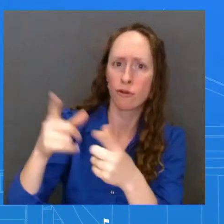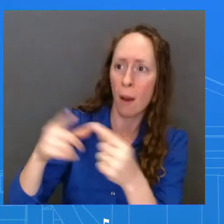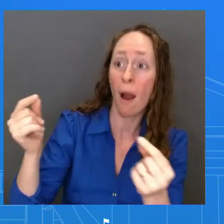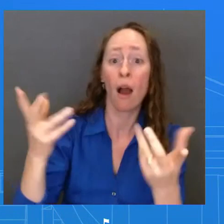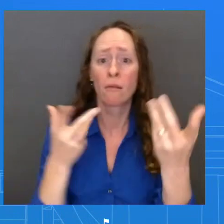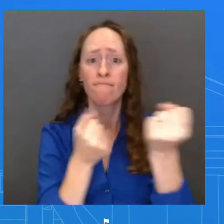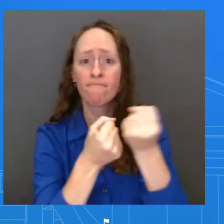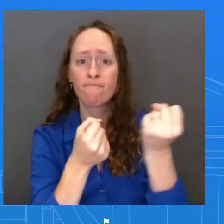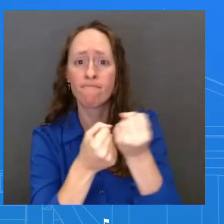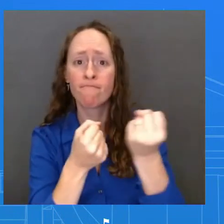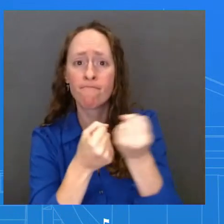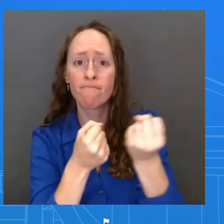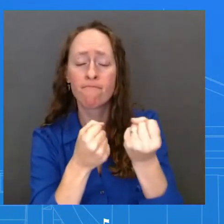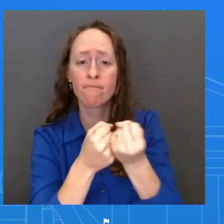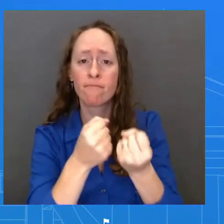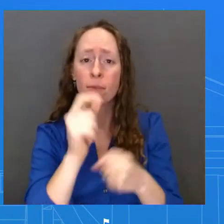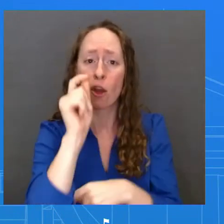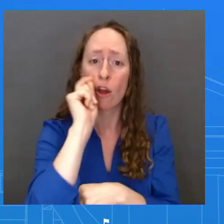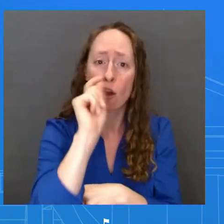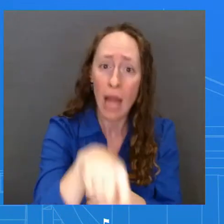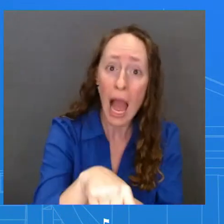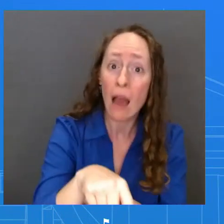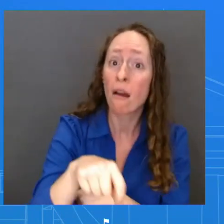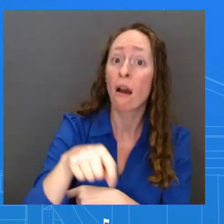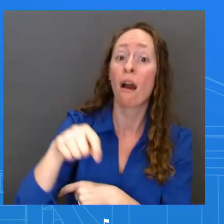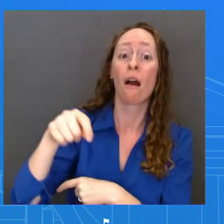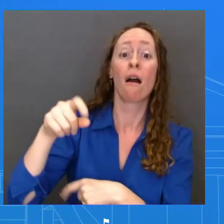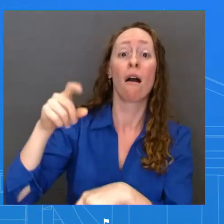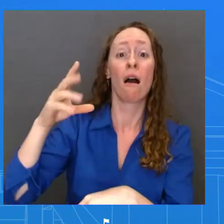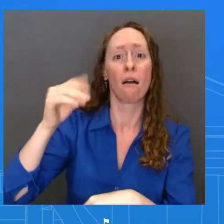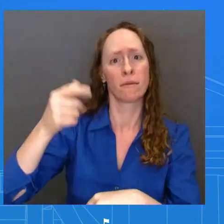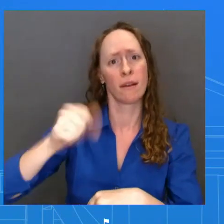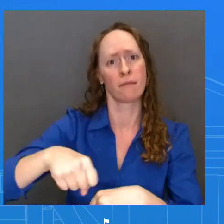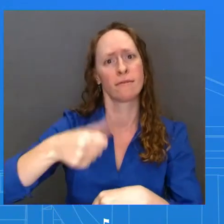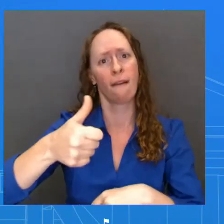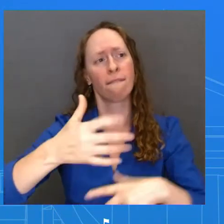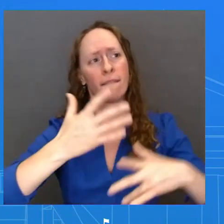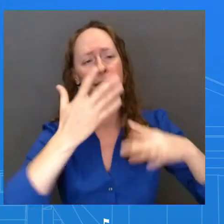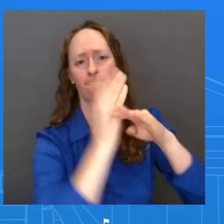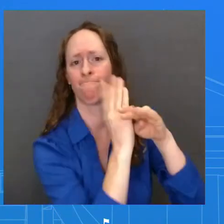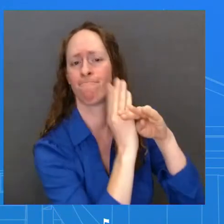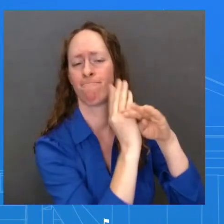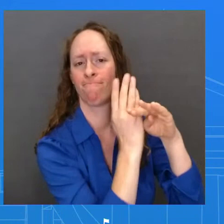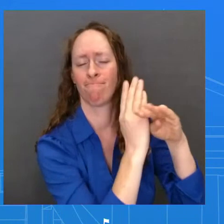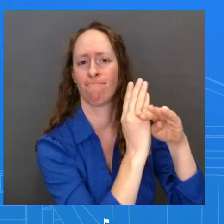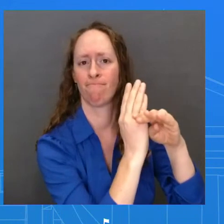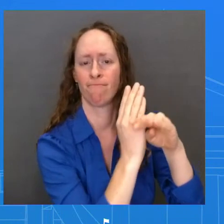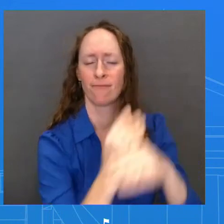One area that President Biden has particularly emphasized from his first conversations as president